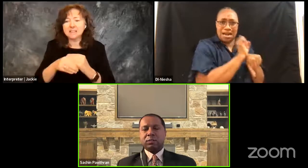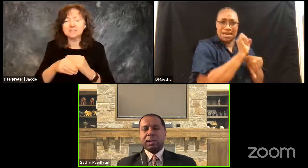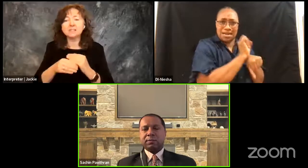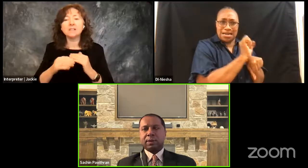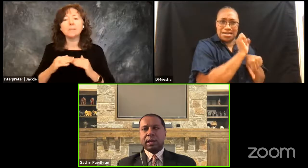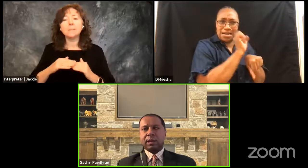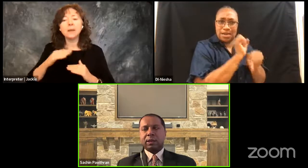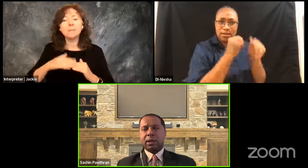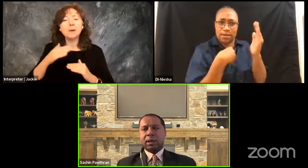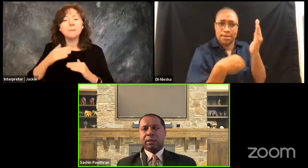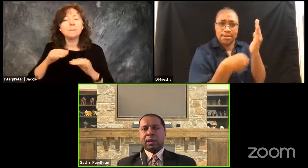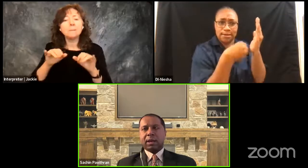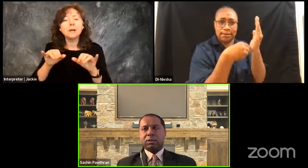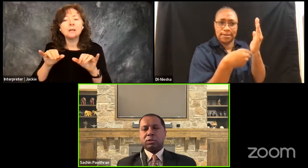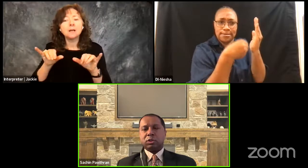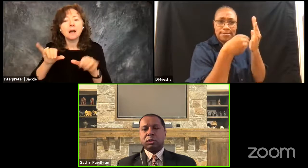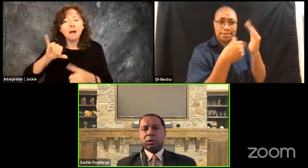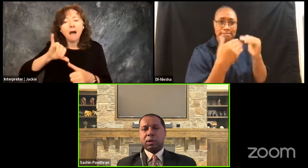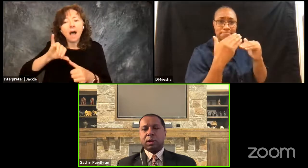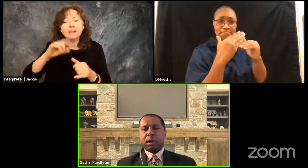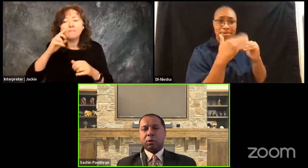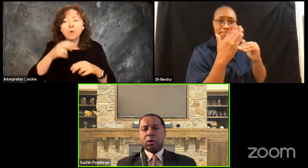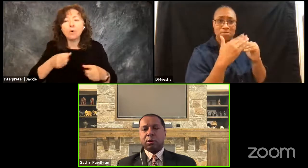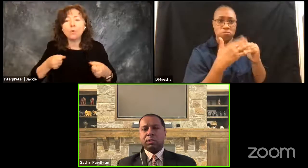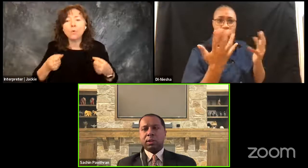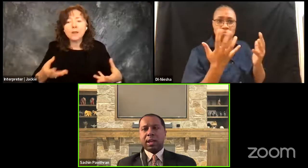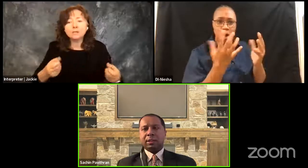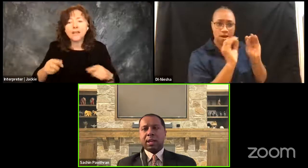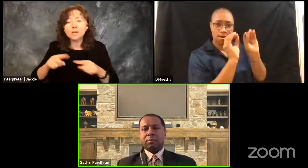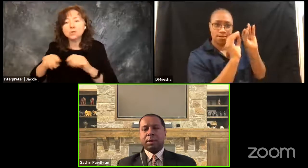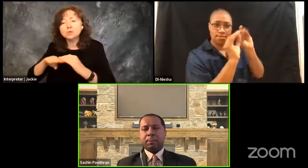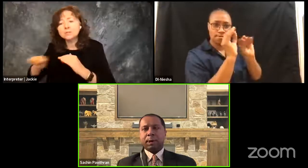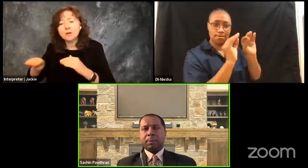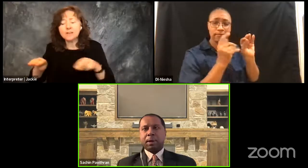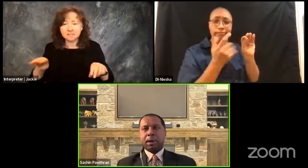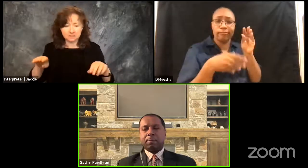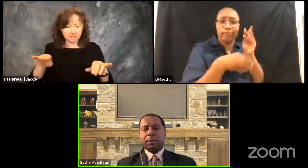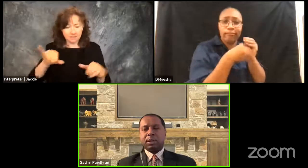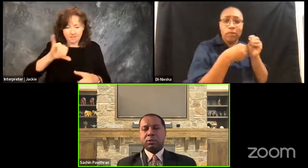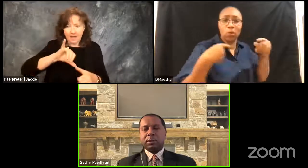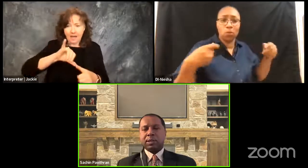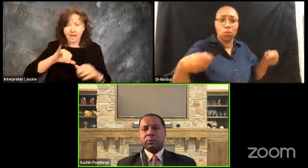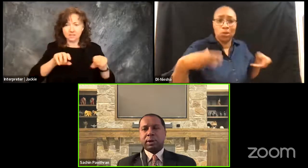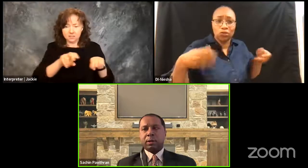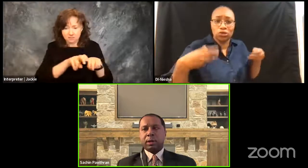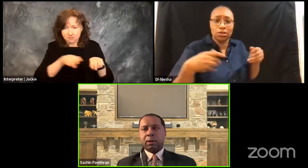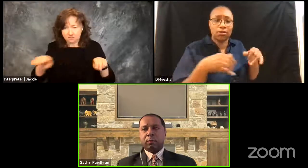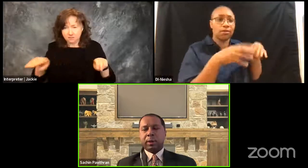transfer height, that our goal is to get that wrapped up pretty soon as well.